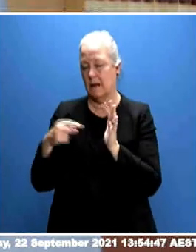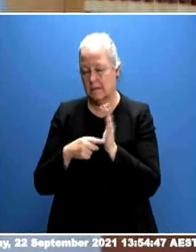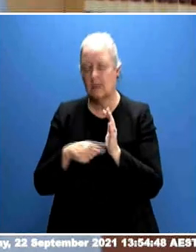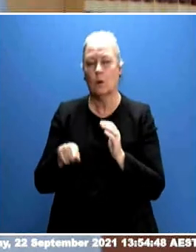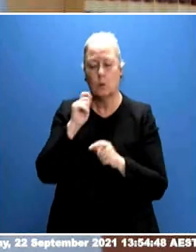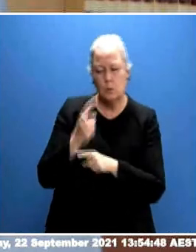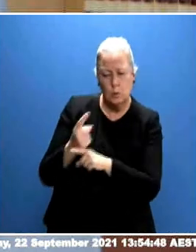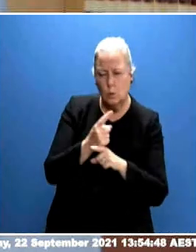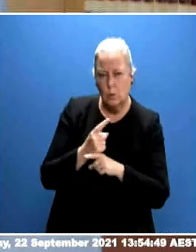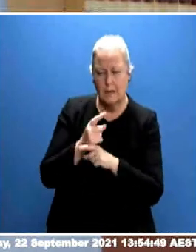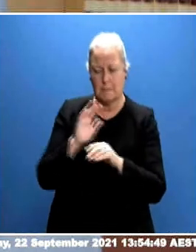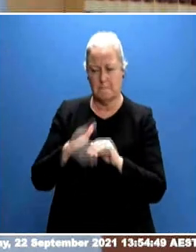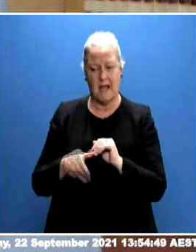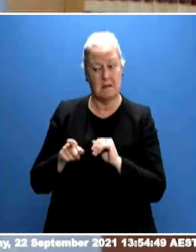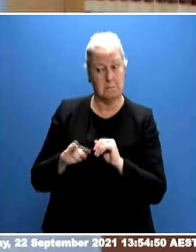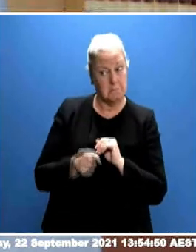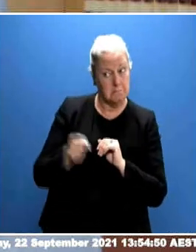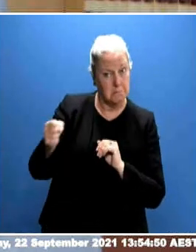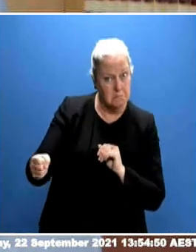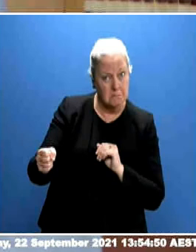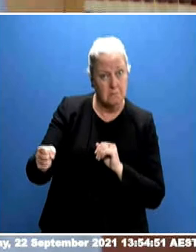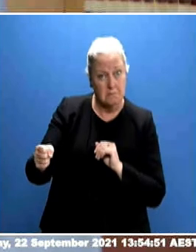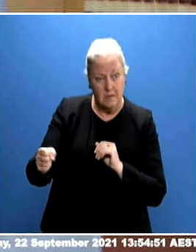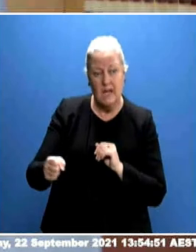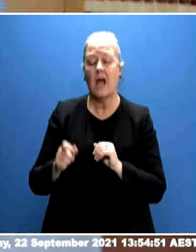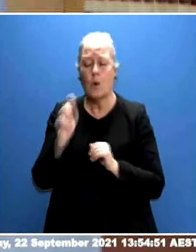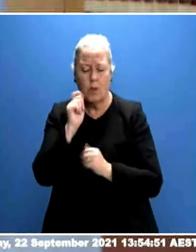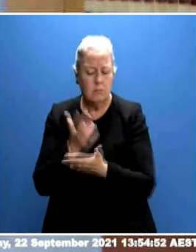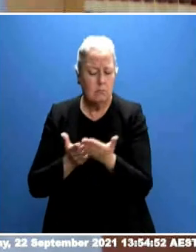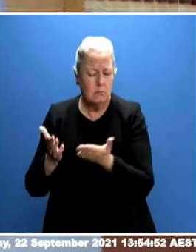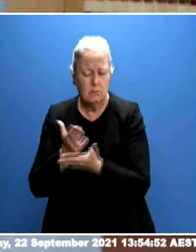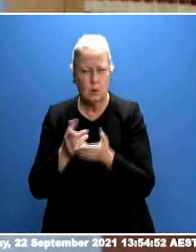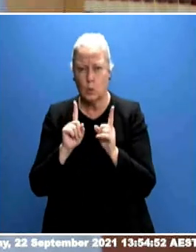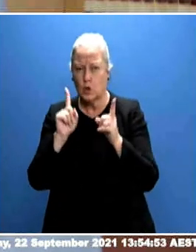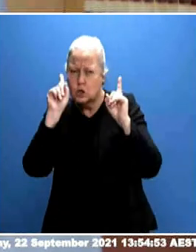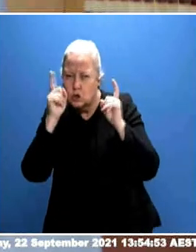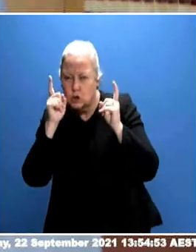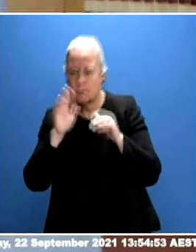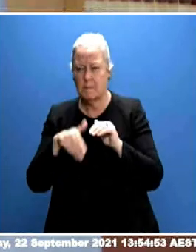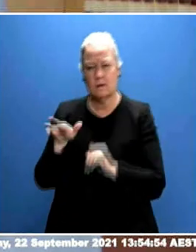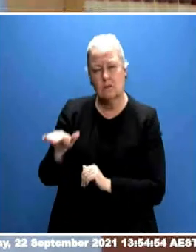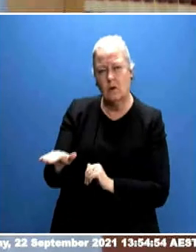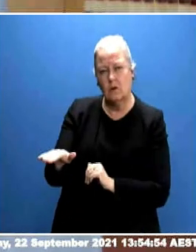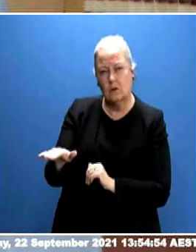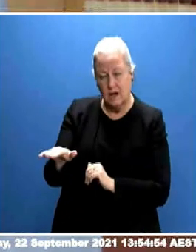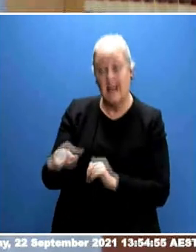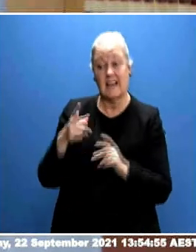discuss the kind of concerns that they've had and particularly, whether they meet the legislative framework.